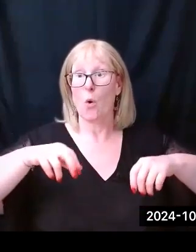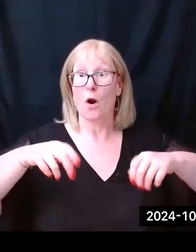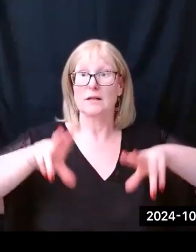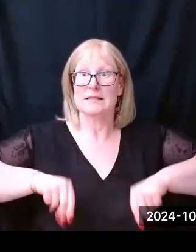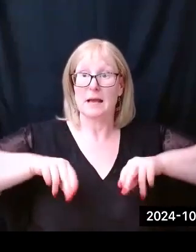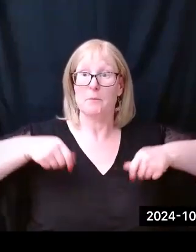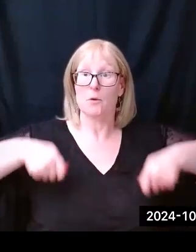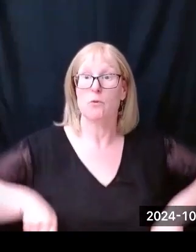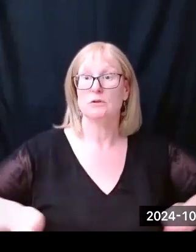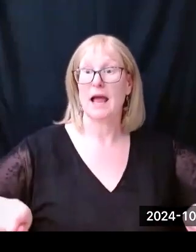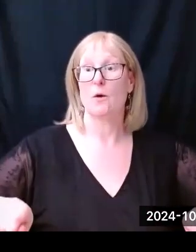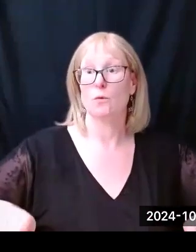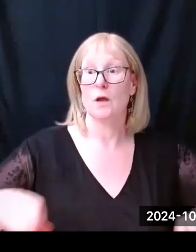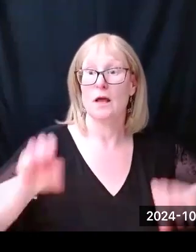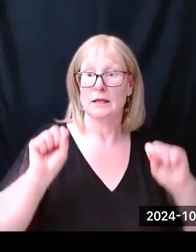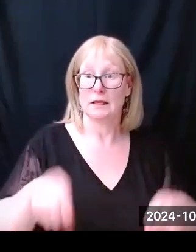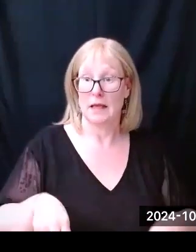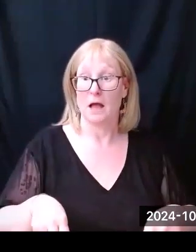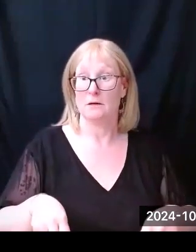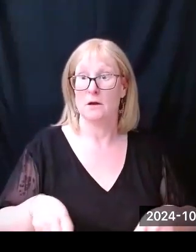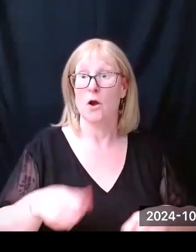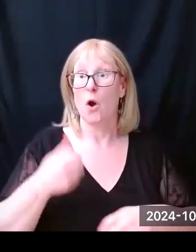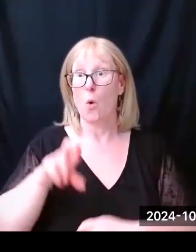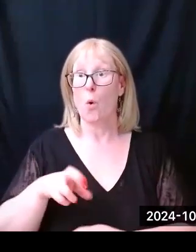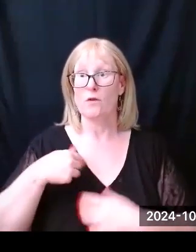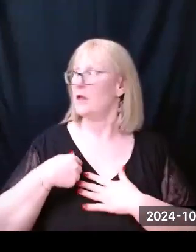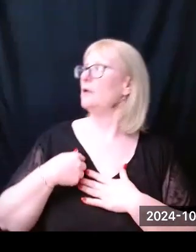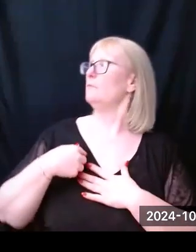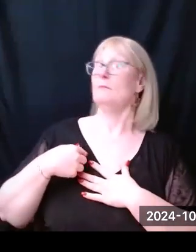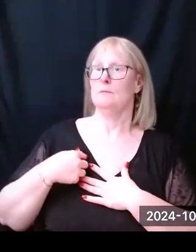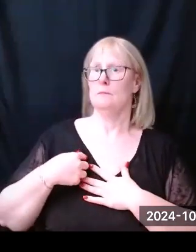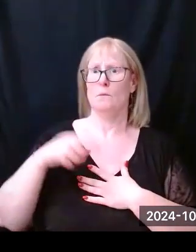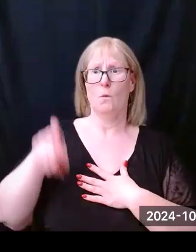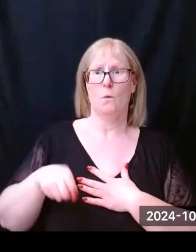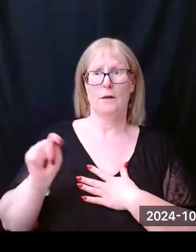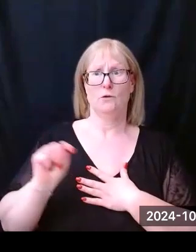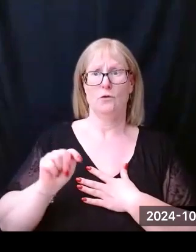They can go, oh, I need to go, or they could sit on the toilet, or they could also